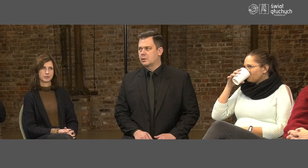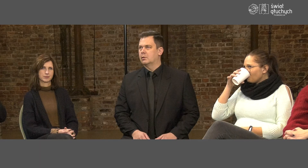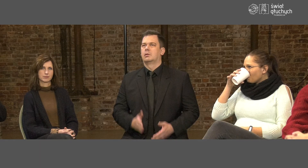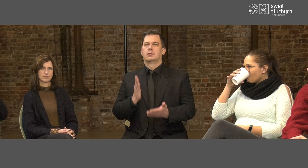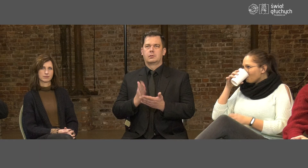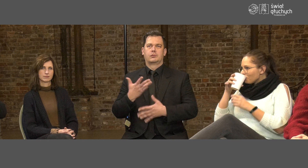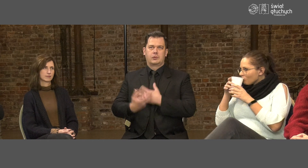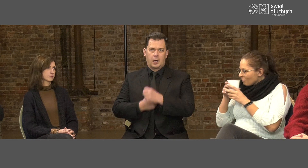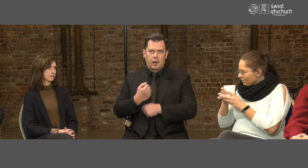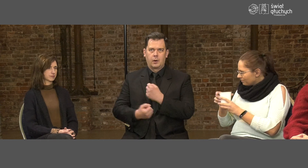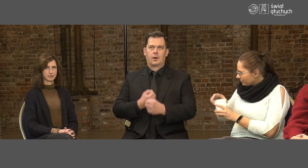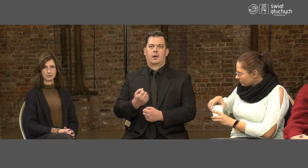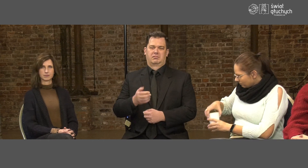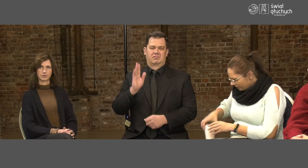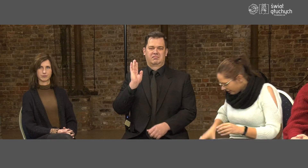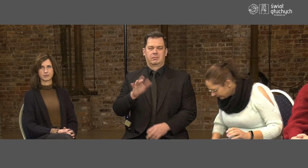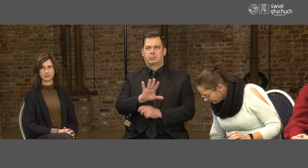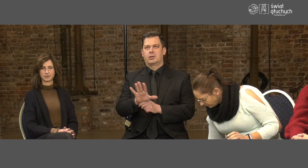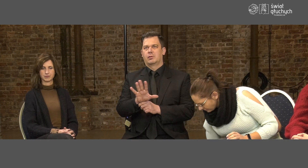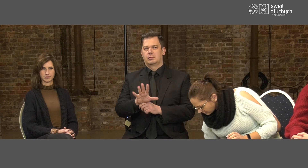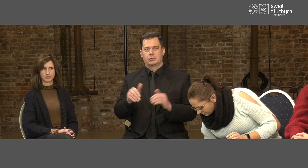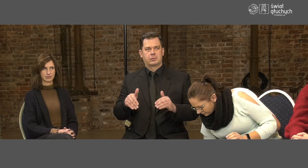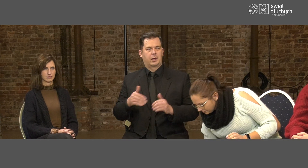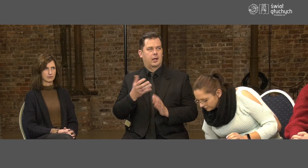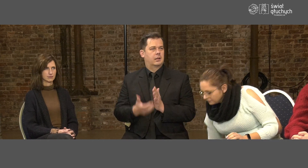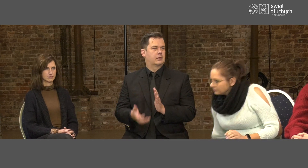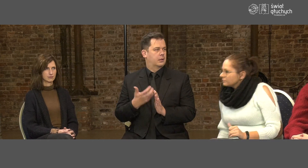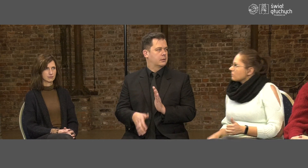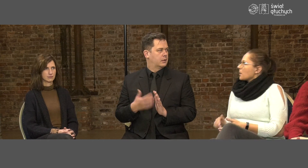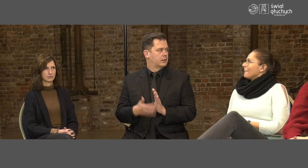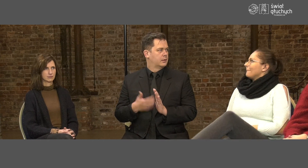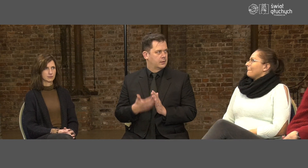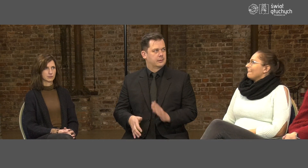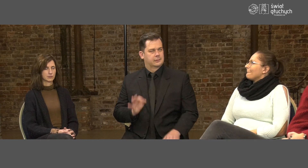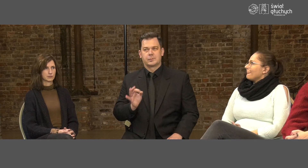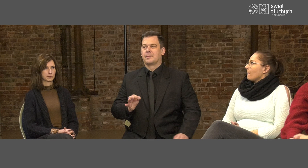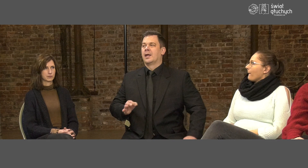[Tomasz] It's working now, we can talk for 5 hours.